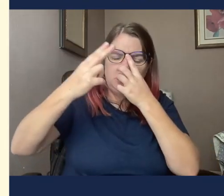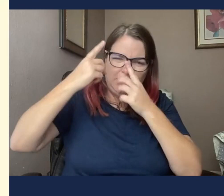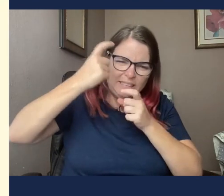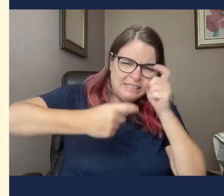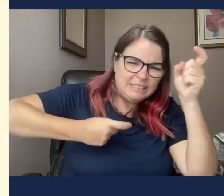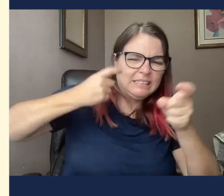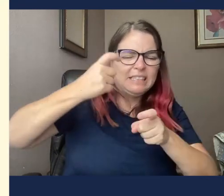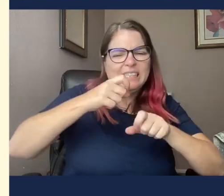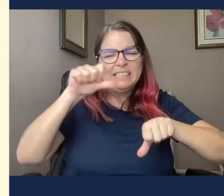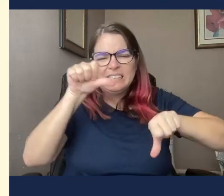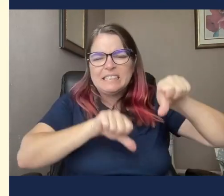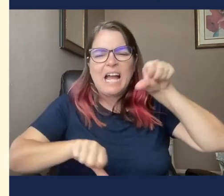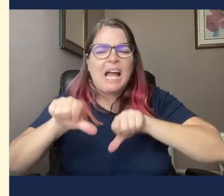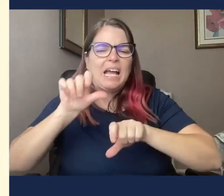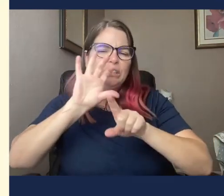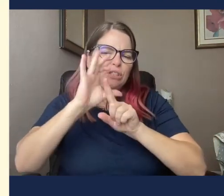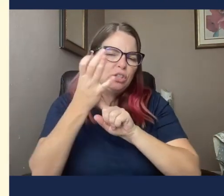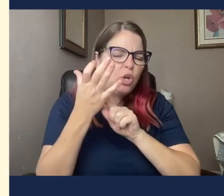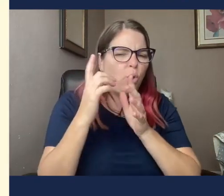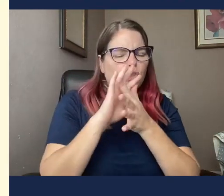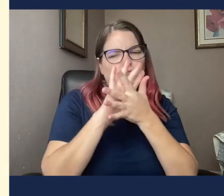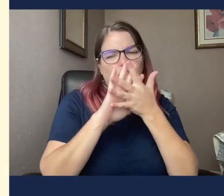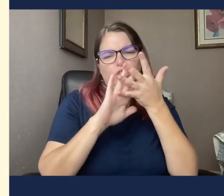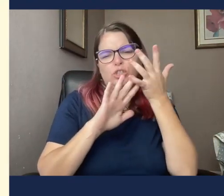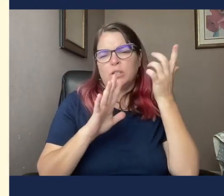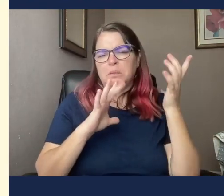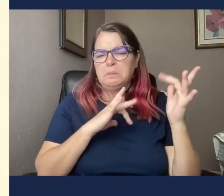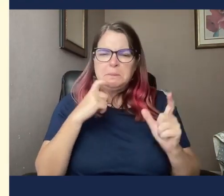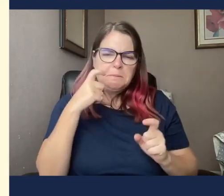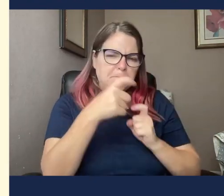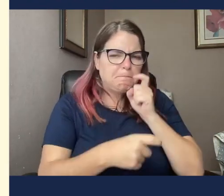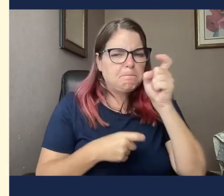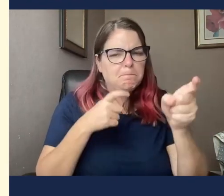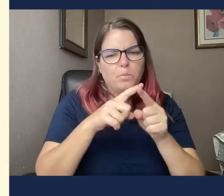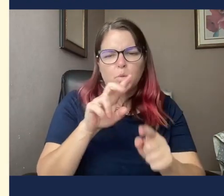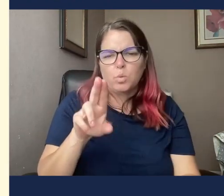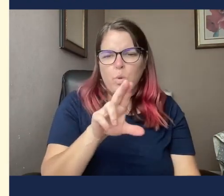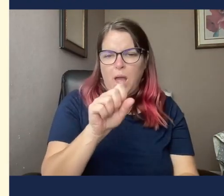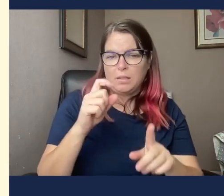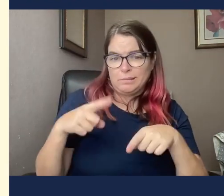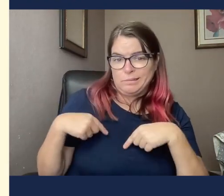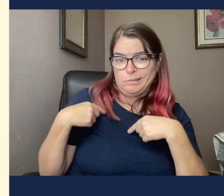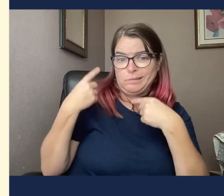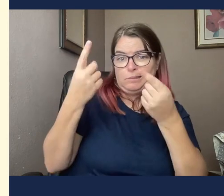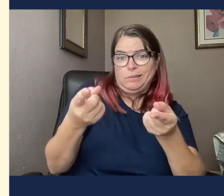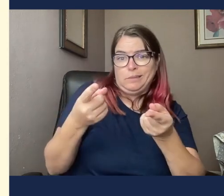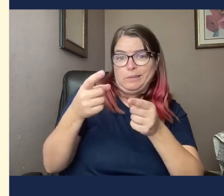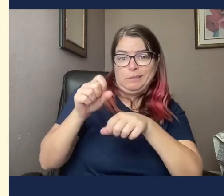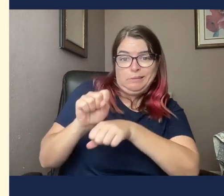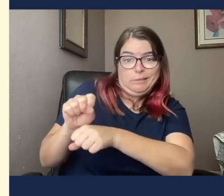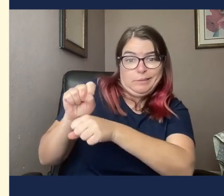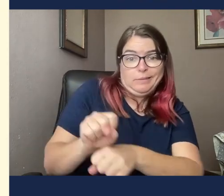began, the most common answer is is that it after 911. Which in